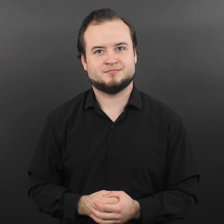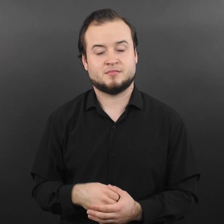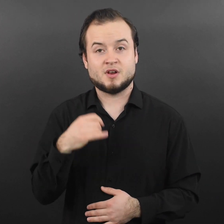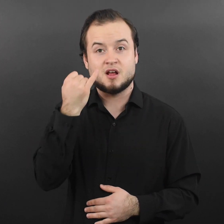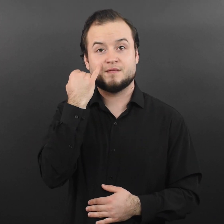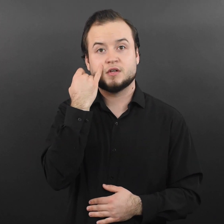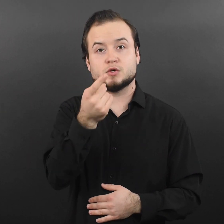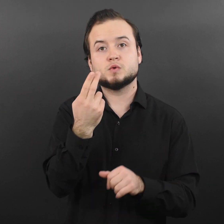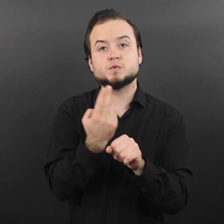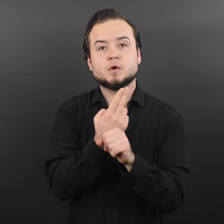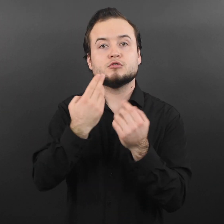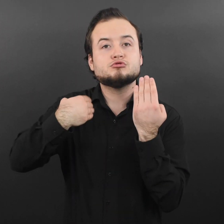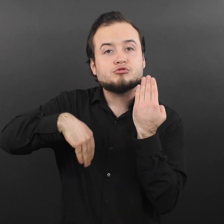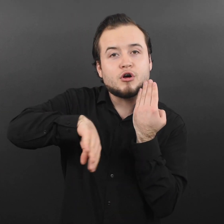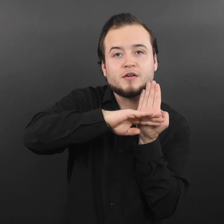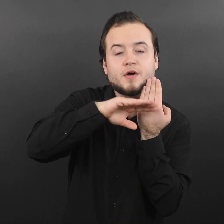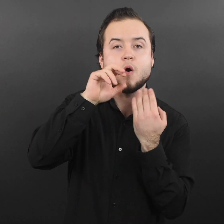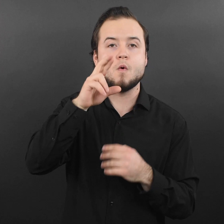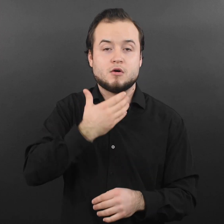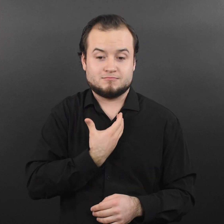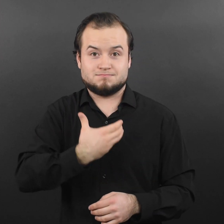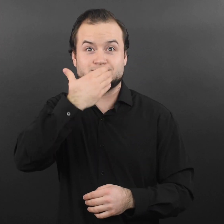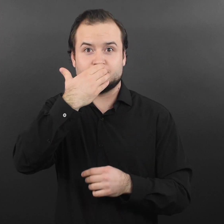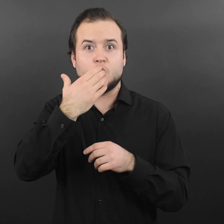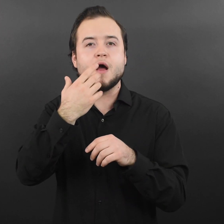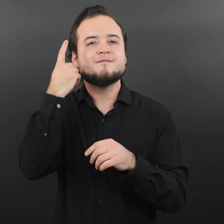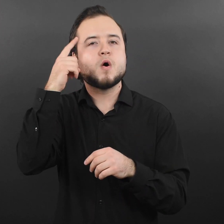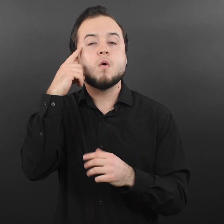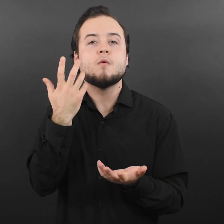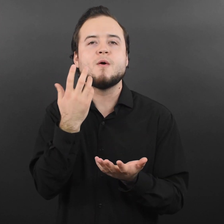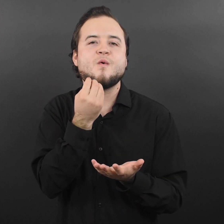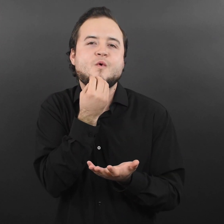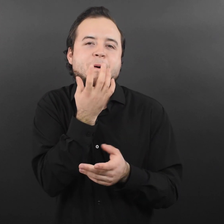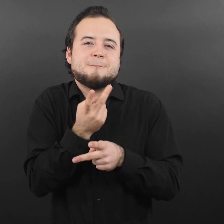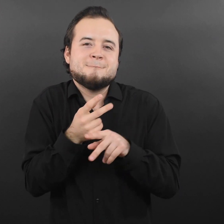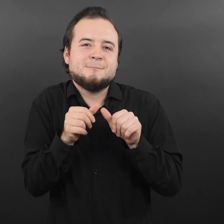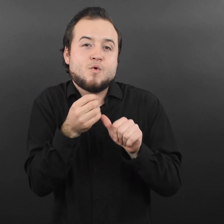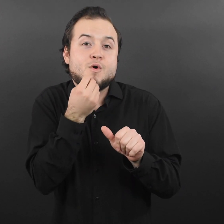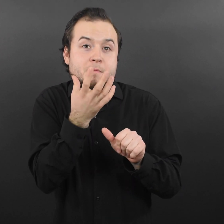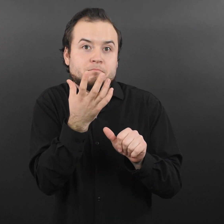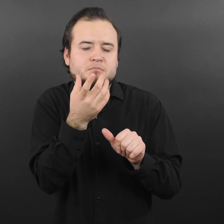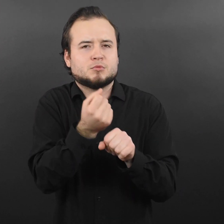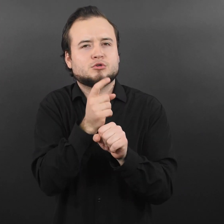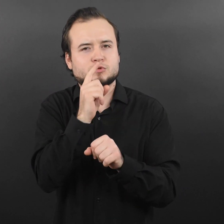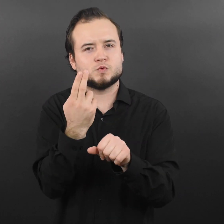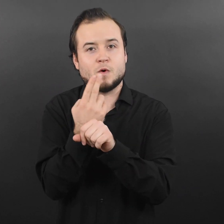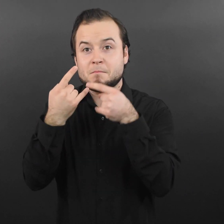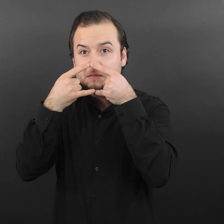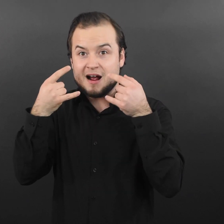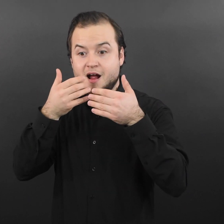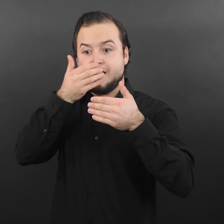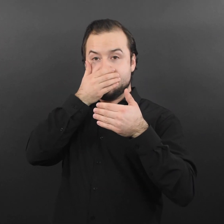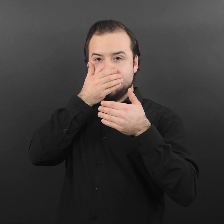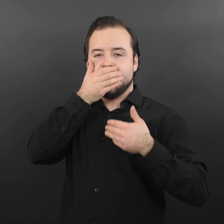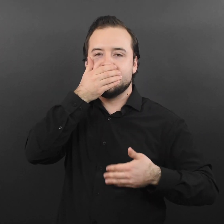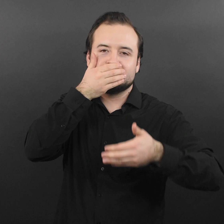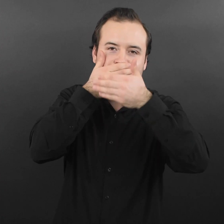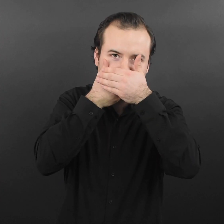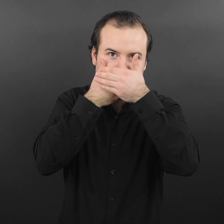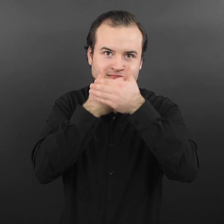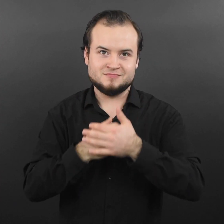If you wear a scarf or neck gaiter for warmth, also wear a mask underneath it.